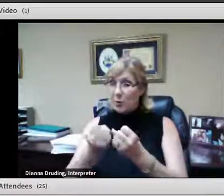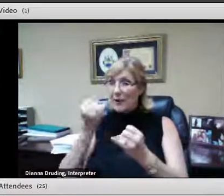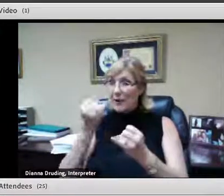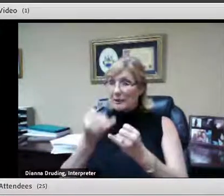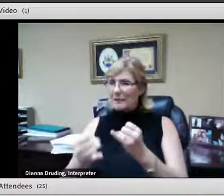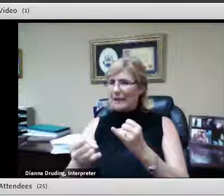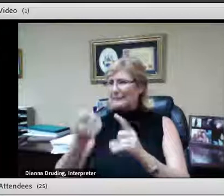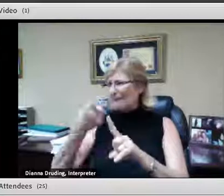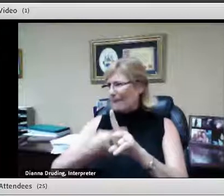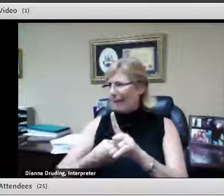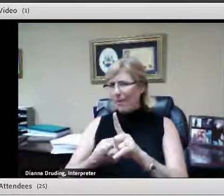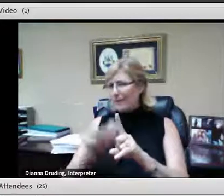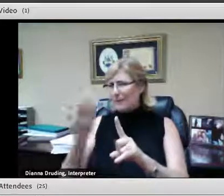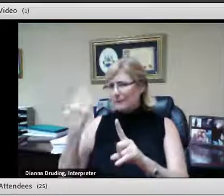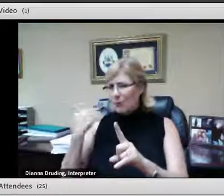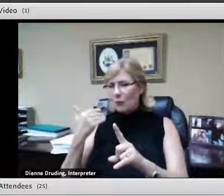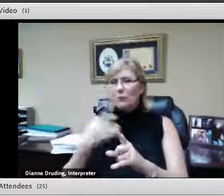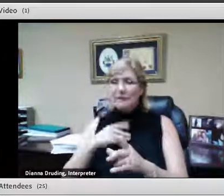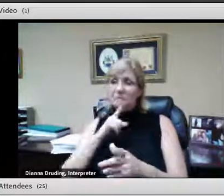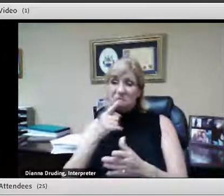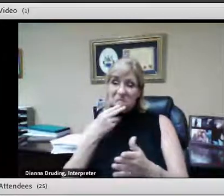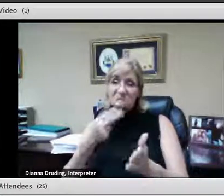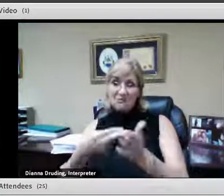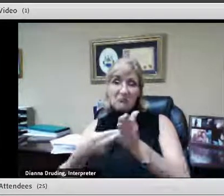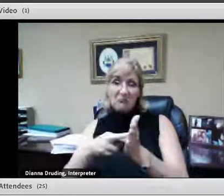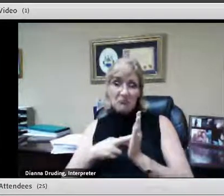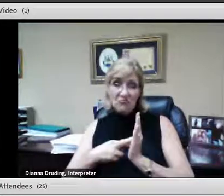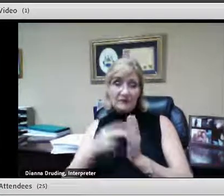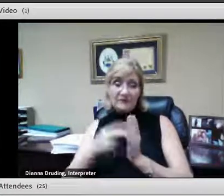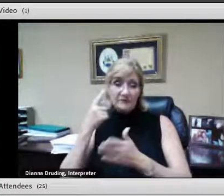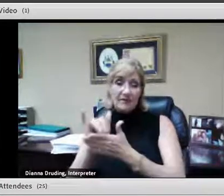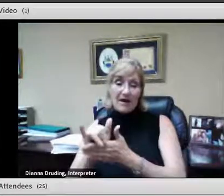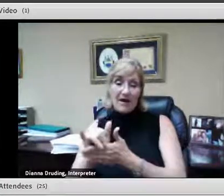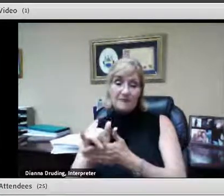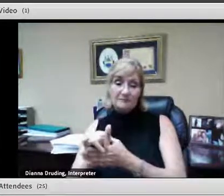but it's good reference for this webinar.